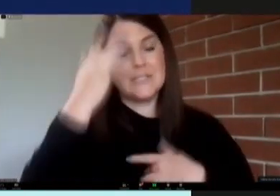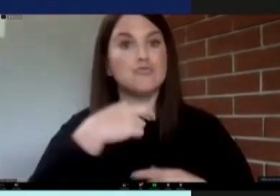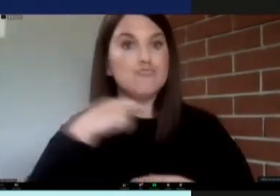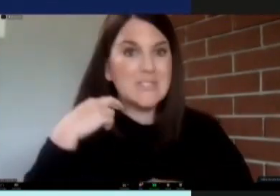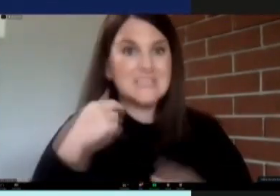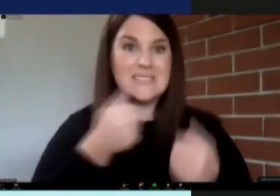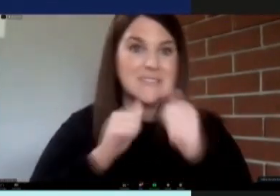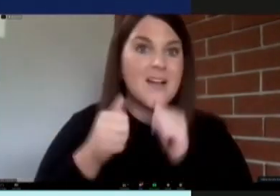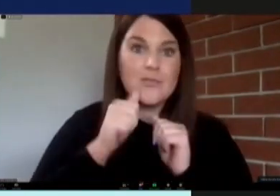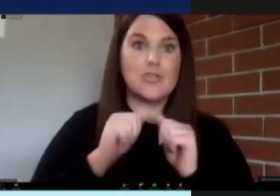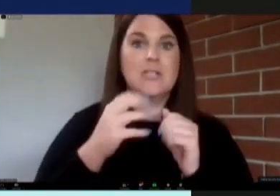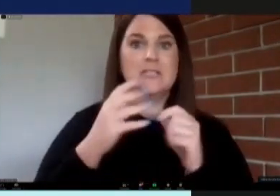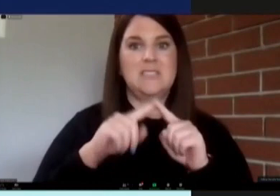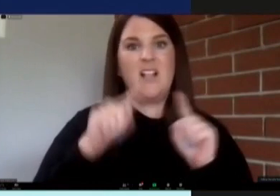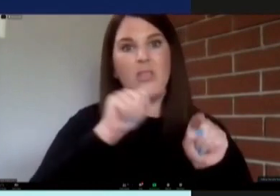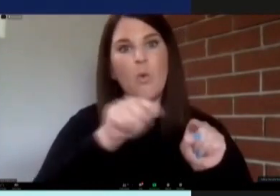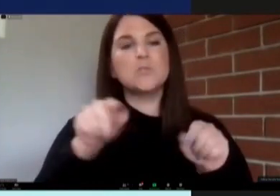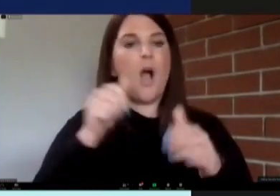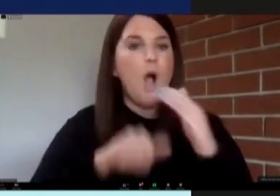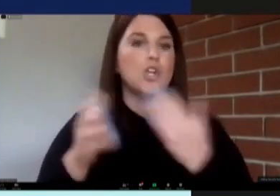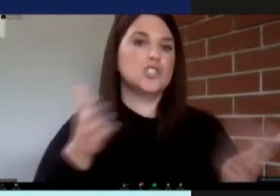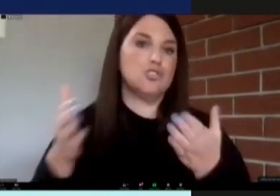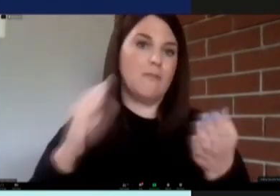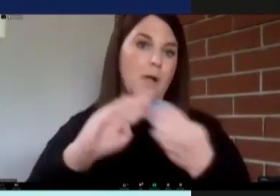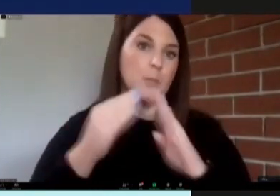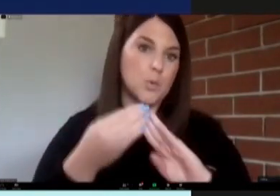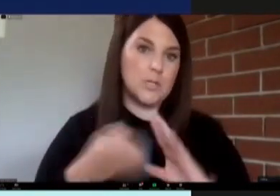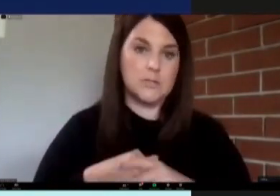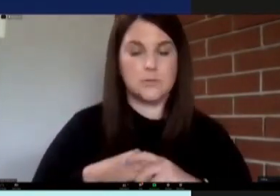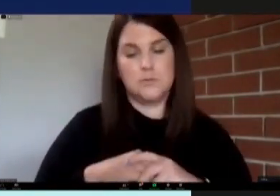marginalized, and medically underserved communities.